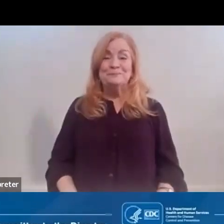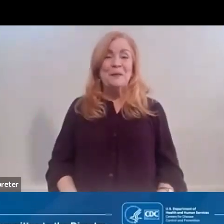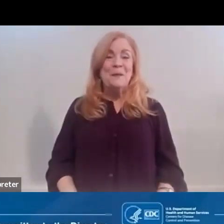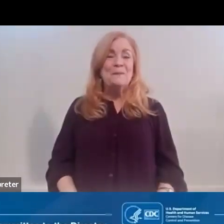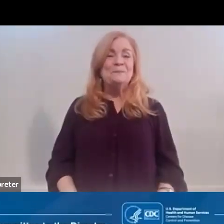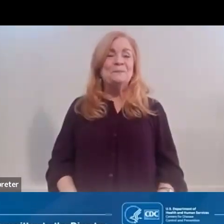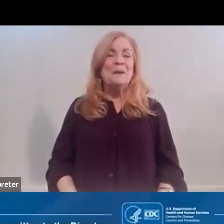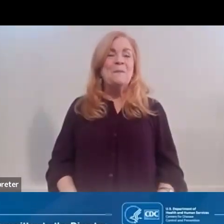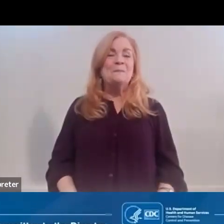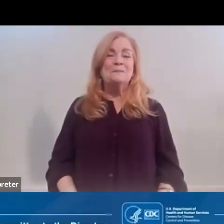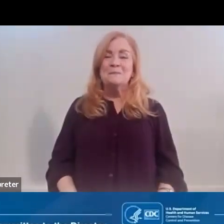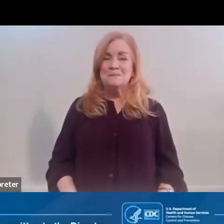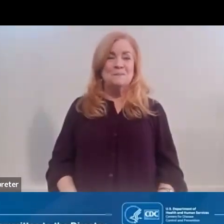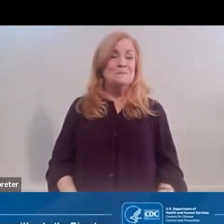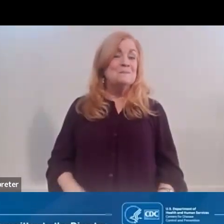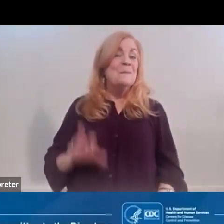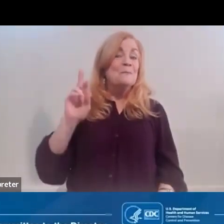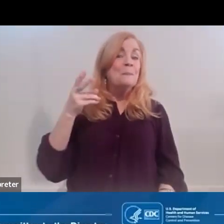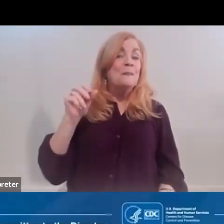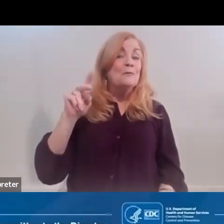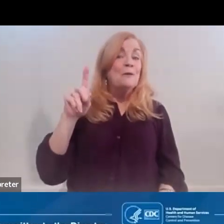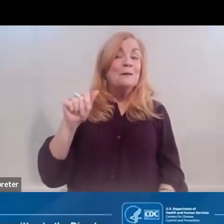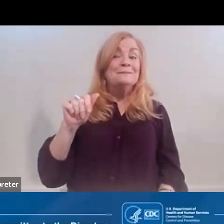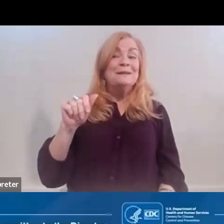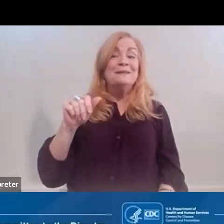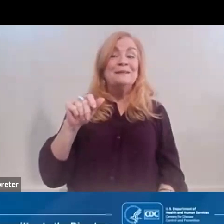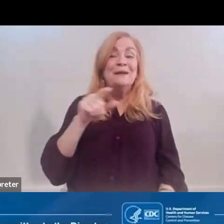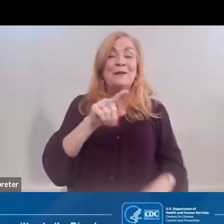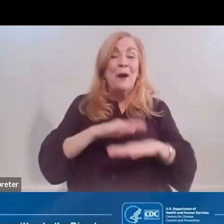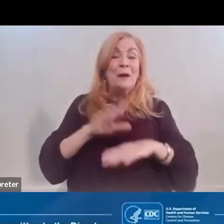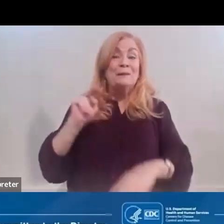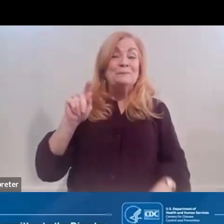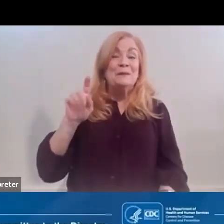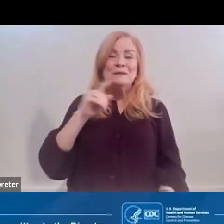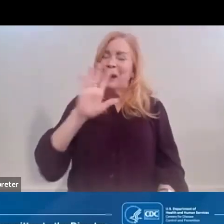Oh, you're on mute, Rhonda. It's probably good you're on mute right now because I'd probably blush some more about it. No, no.